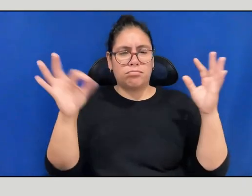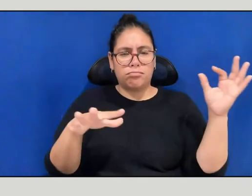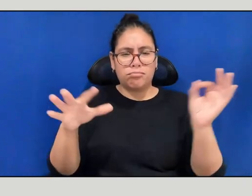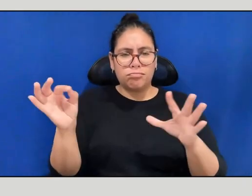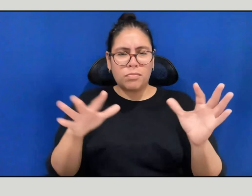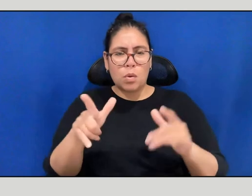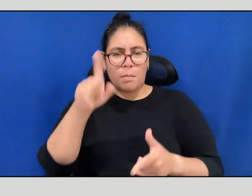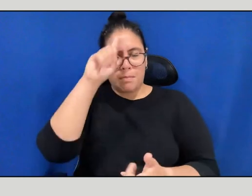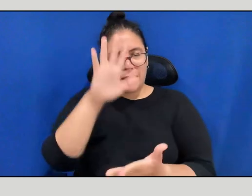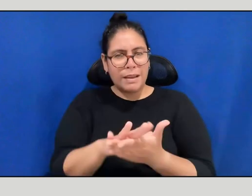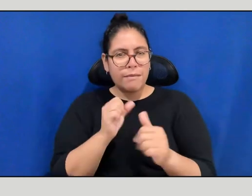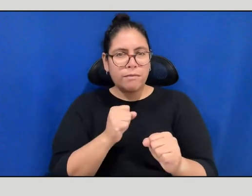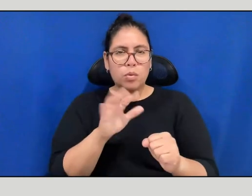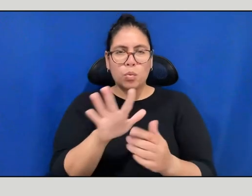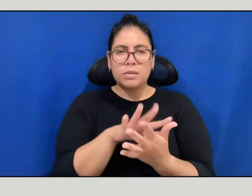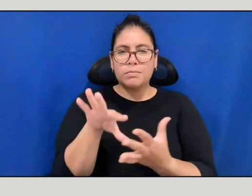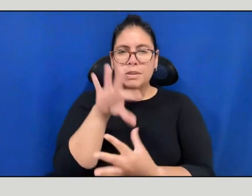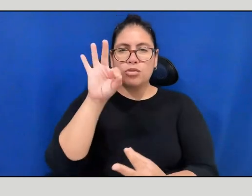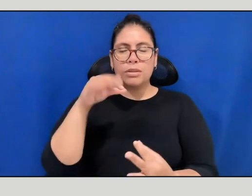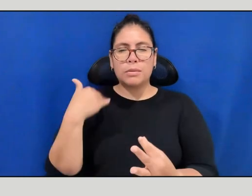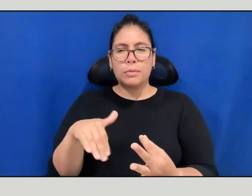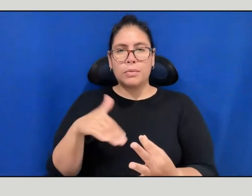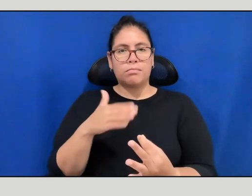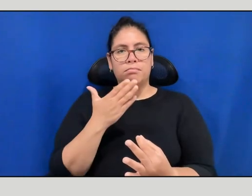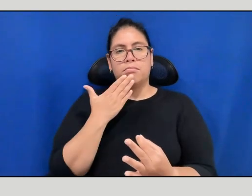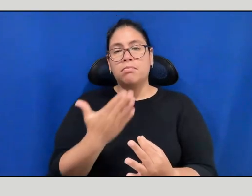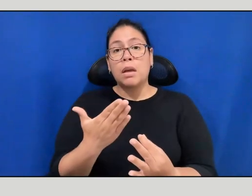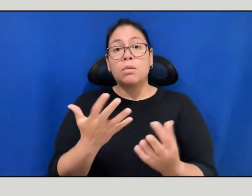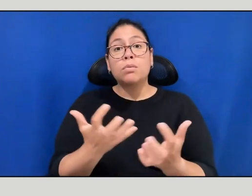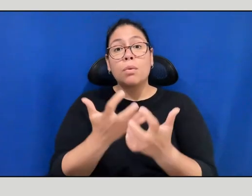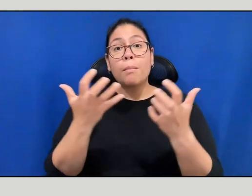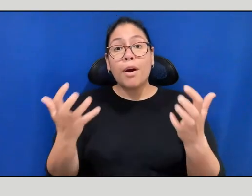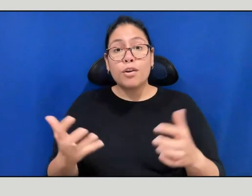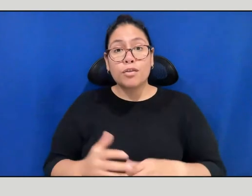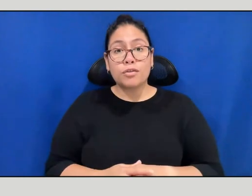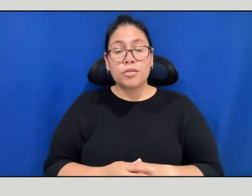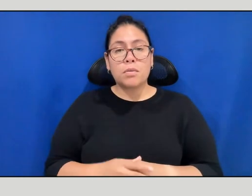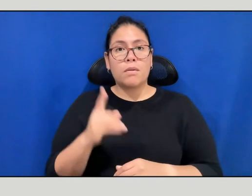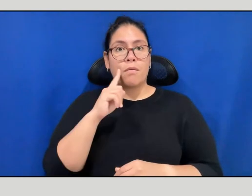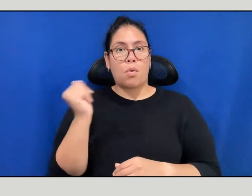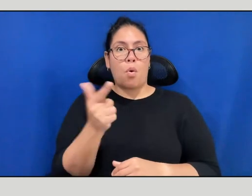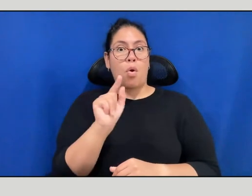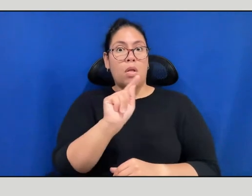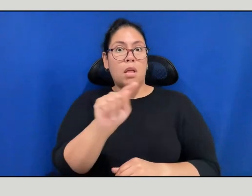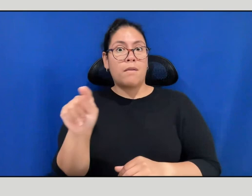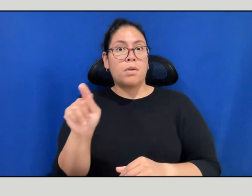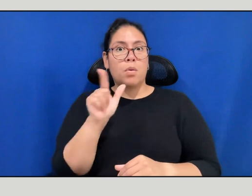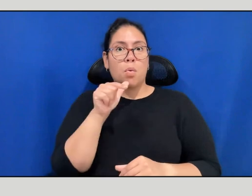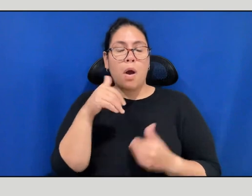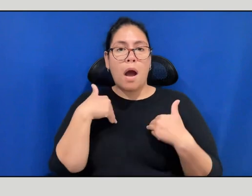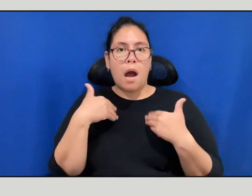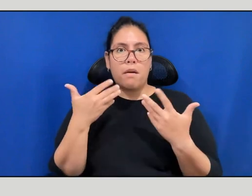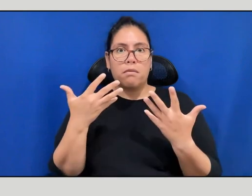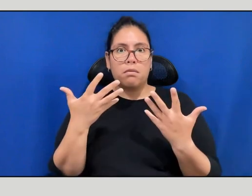Thank you so very, very much. To all of the people having such an alive conversation